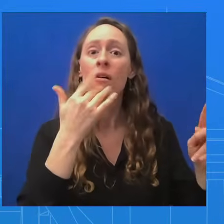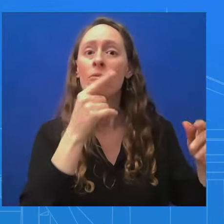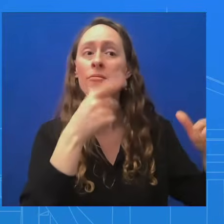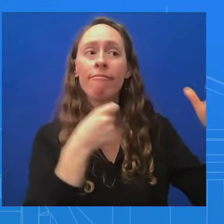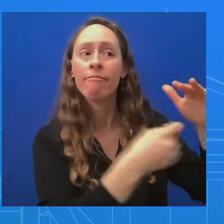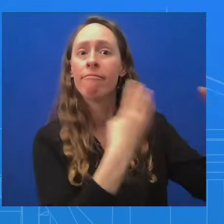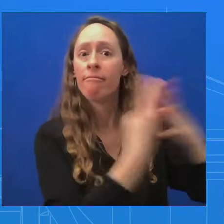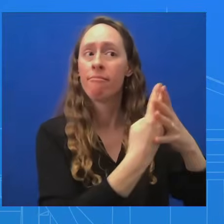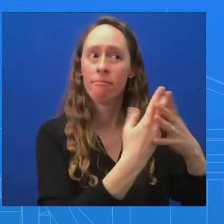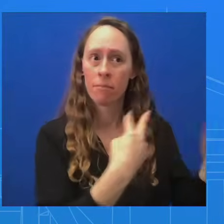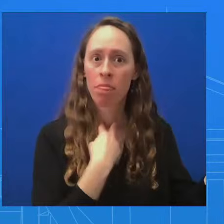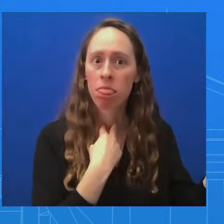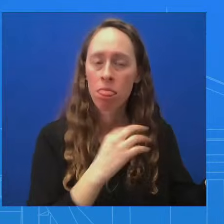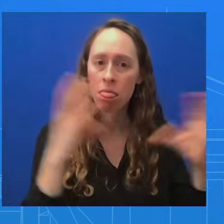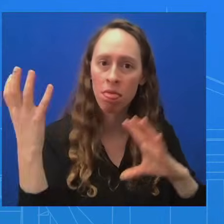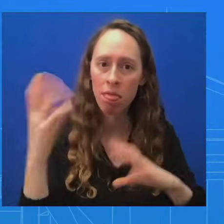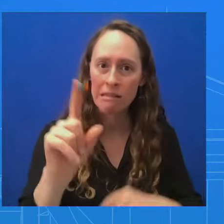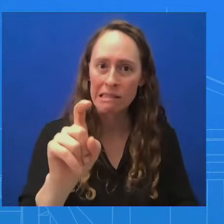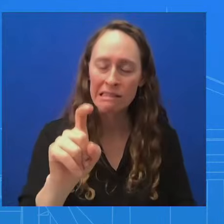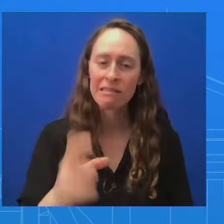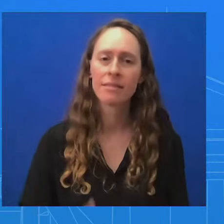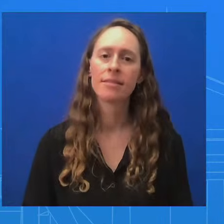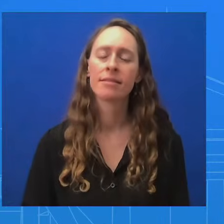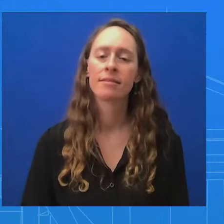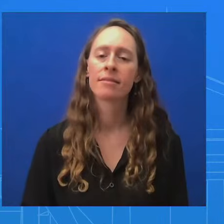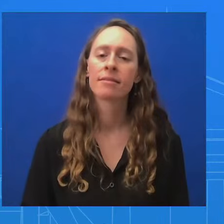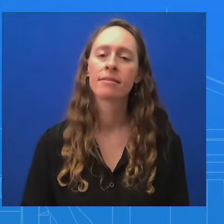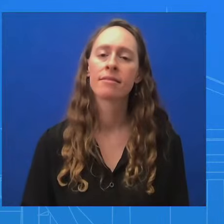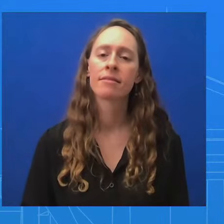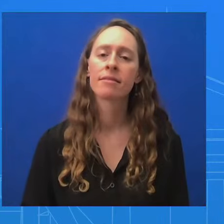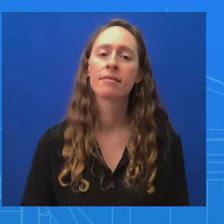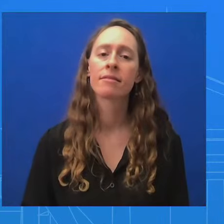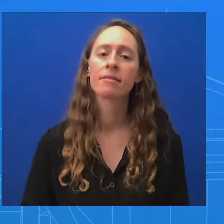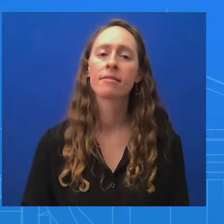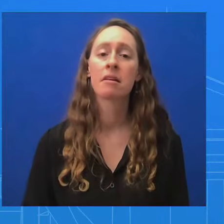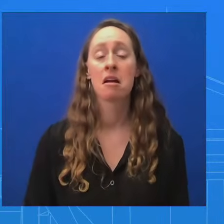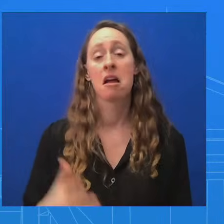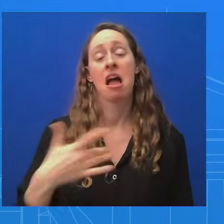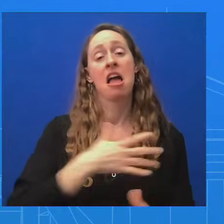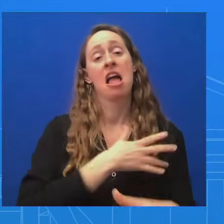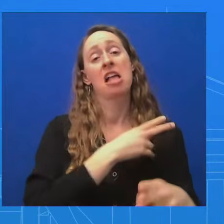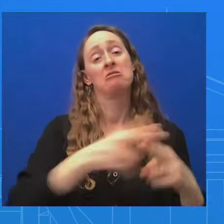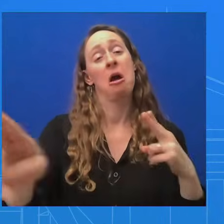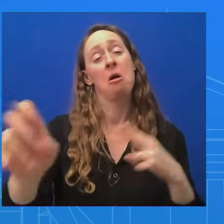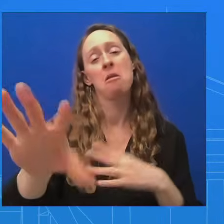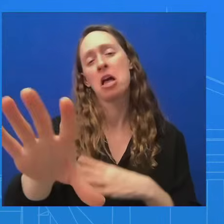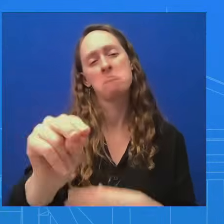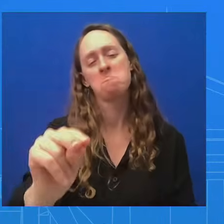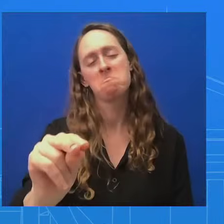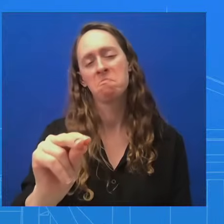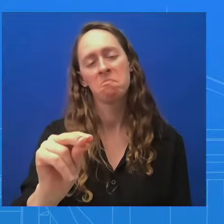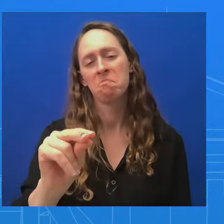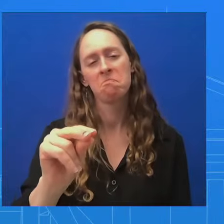Look, obviously, each of these two leaders have stated publicly a different view on the promise of a two-state solution.